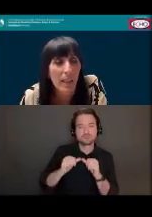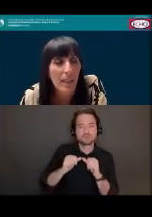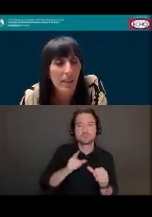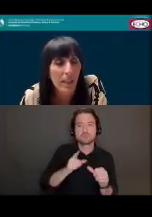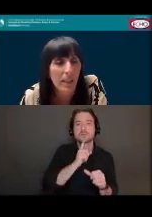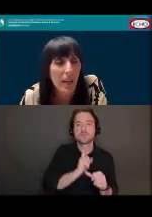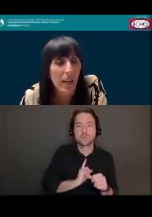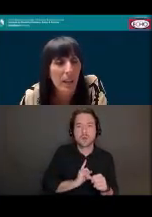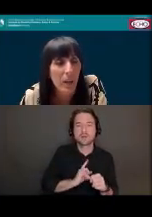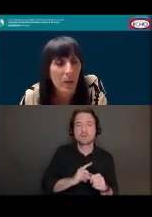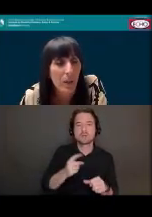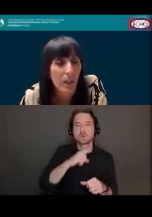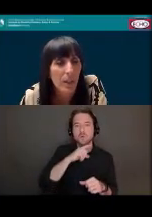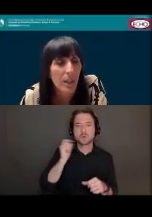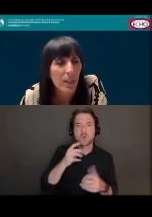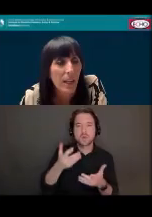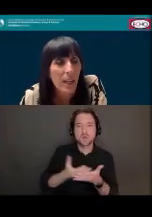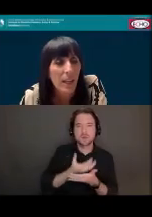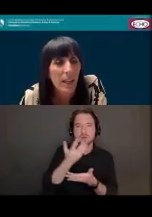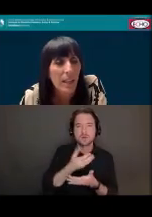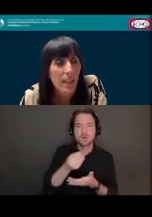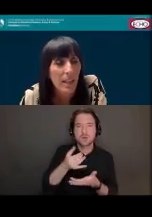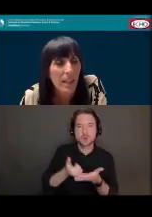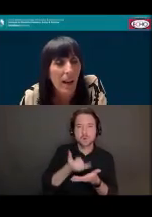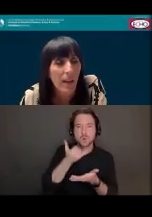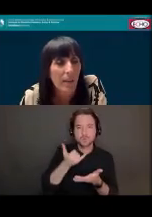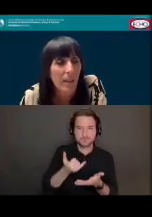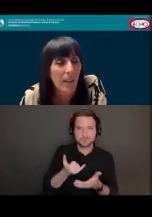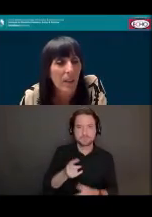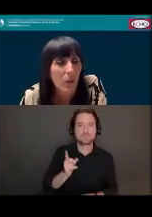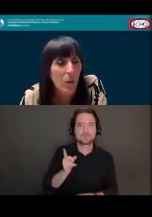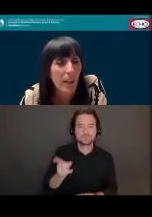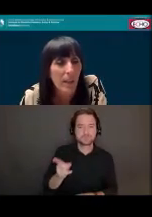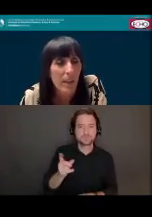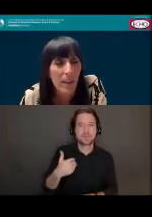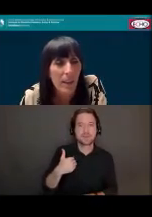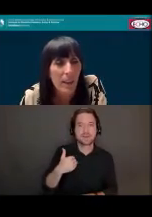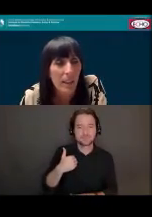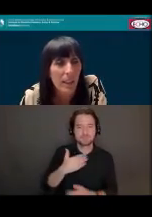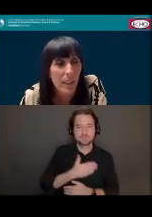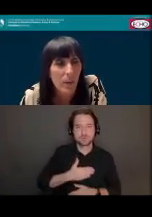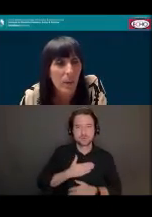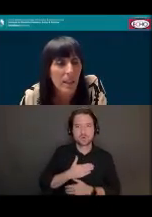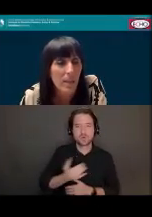cereal and yogurt. He does have enjoyed the thickened liquids